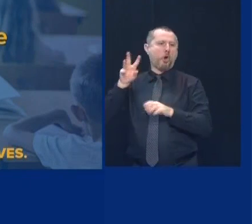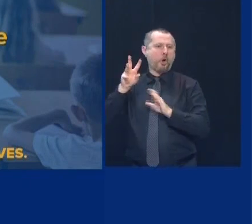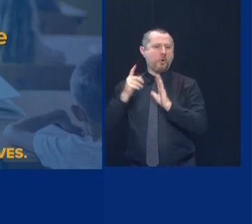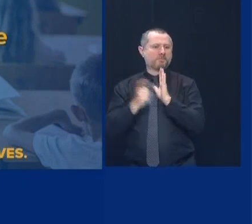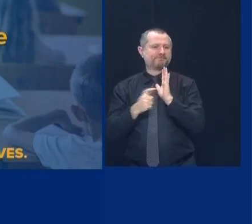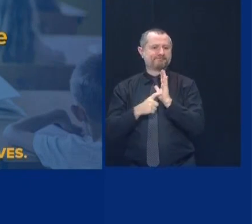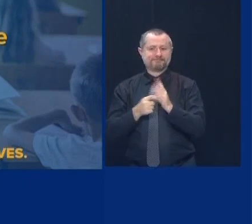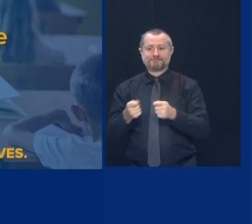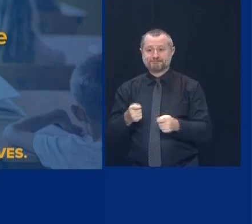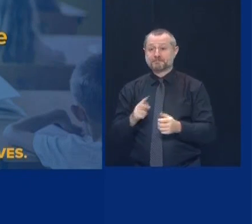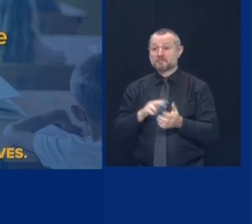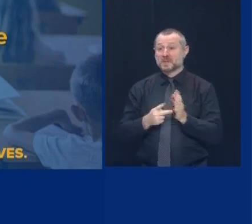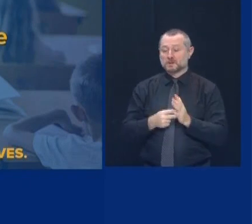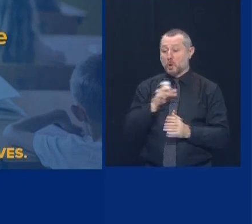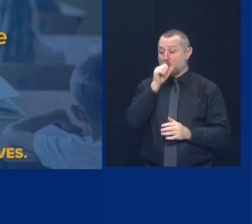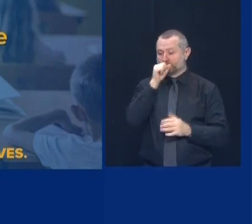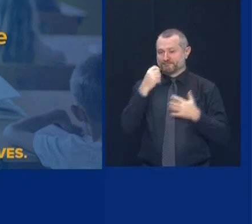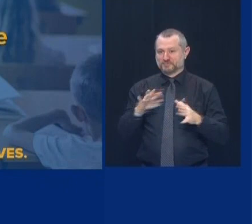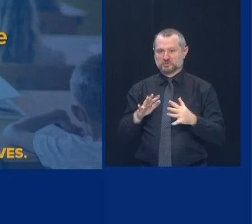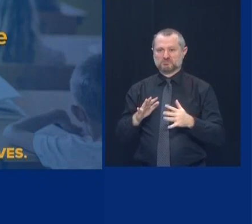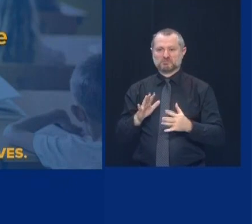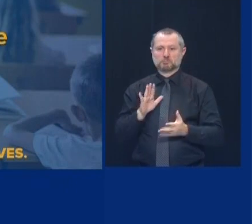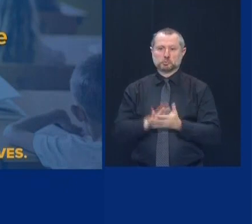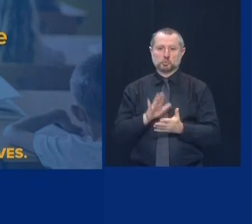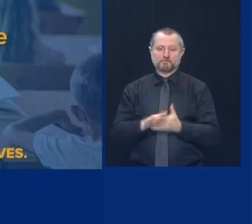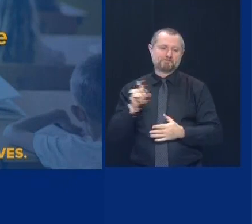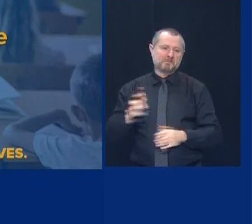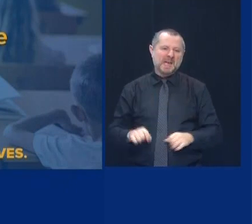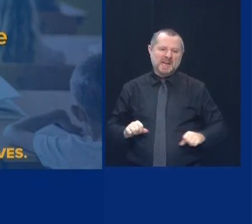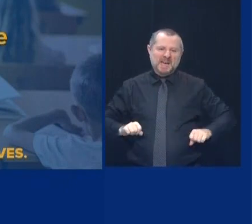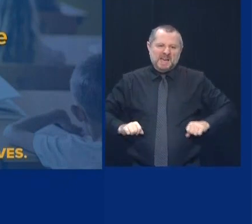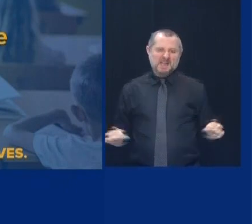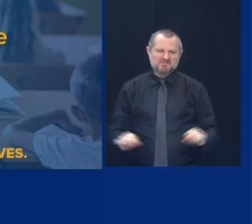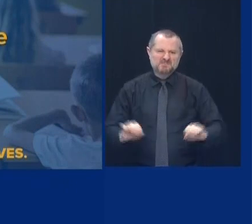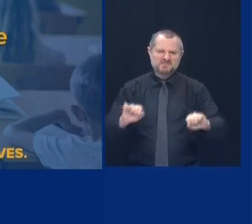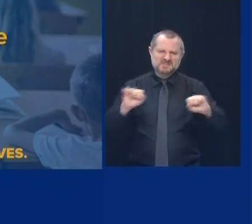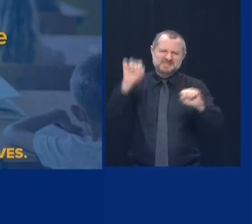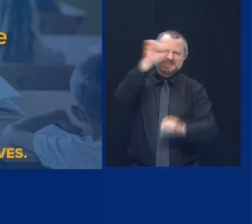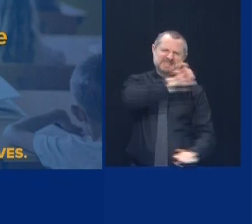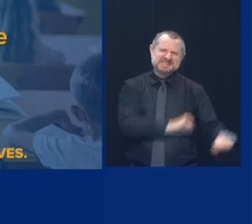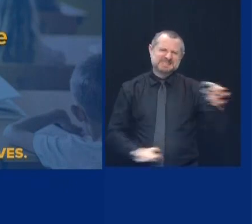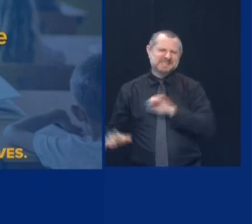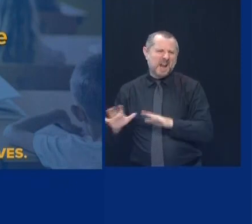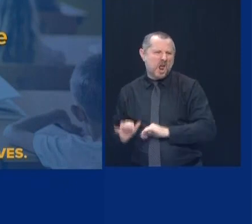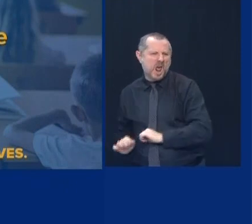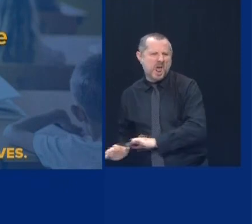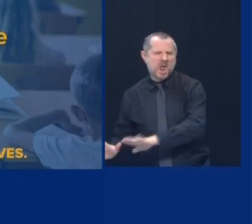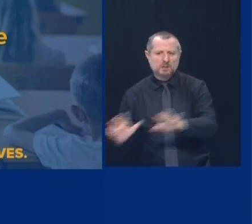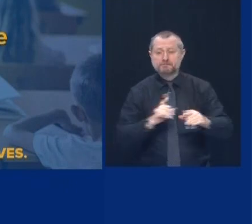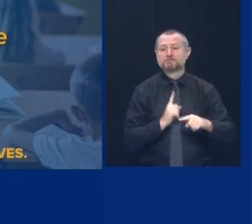AT 3% LOCAL CONTROL GOES AWAY, STATE LAWok GOVERNS AND YOU GO TO